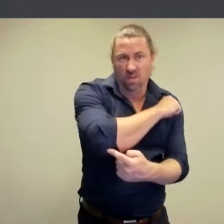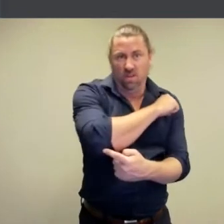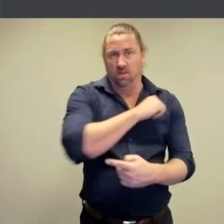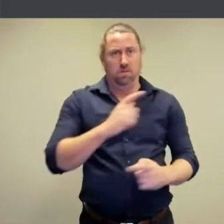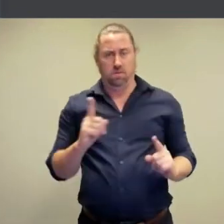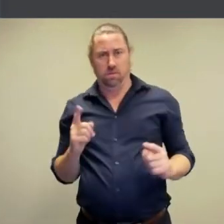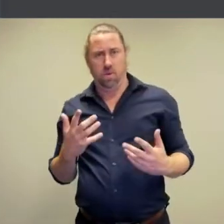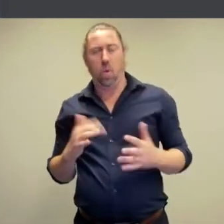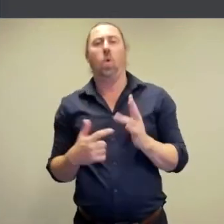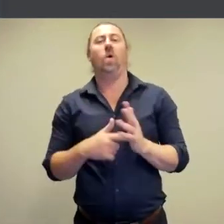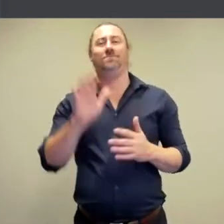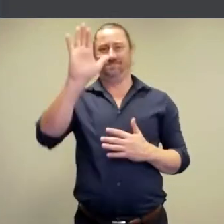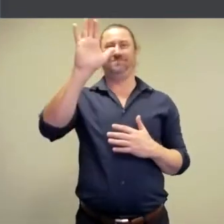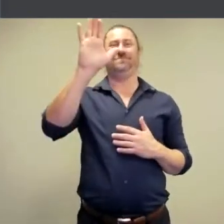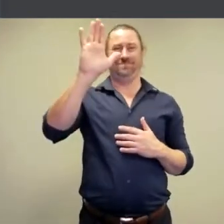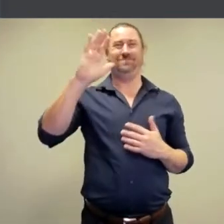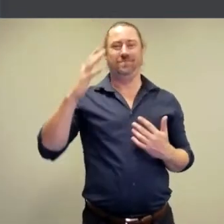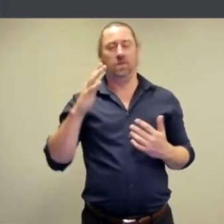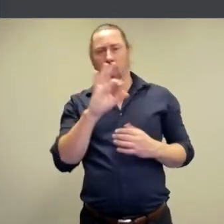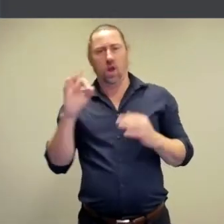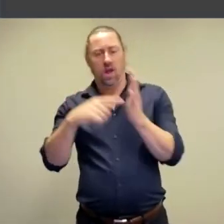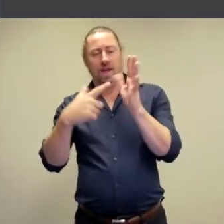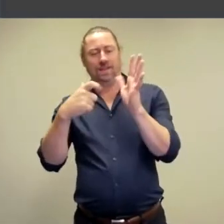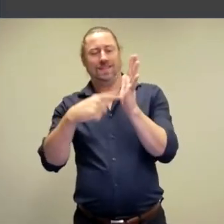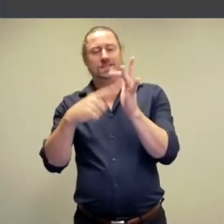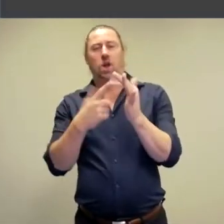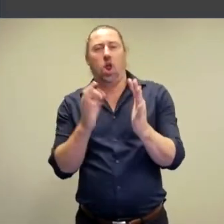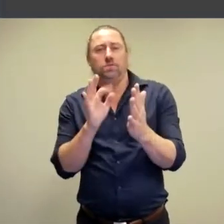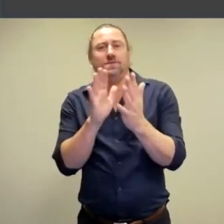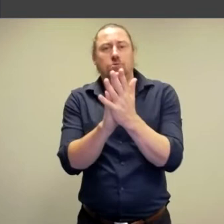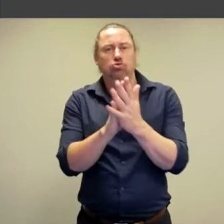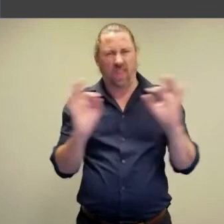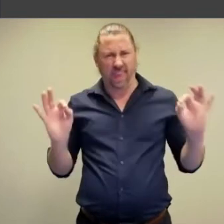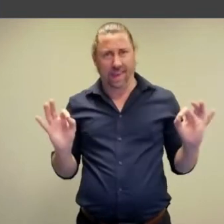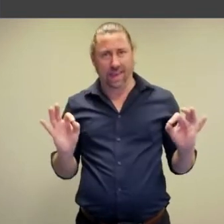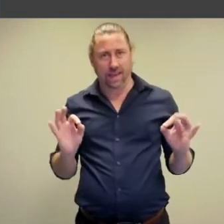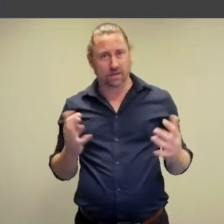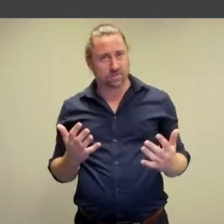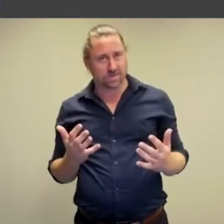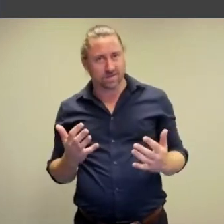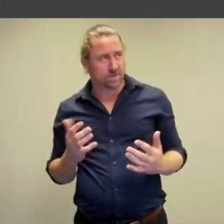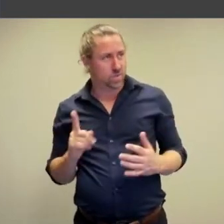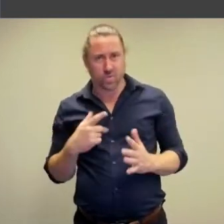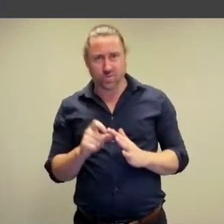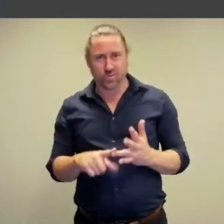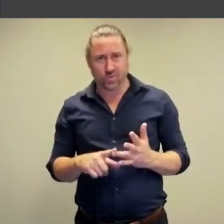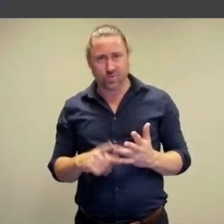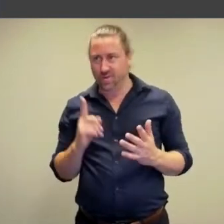forego all tactile interaction?